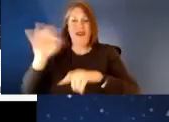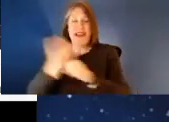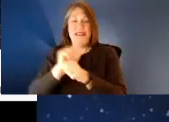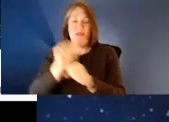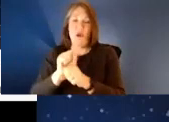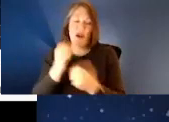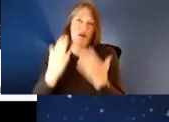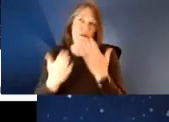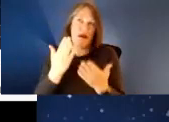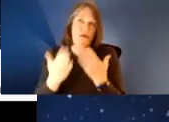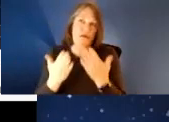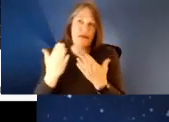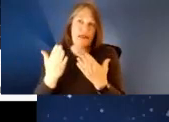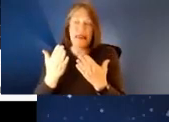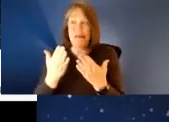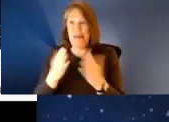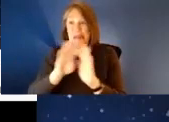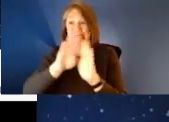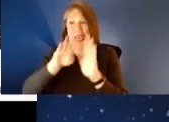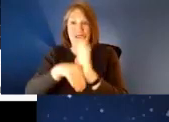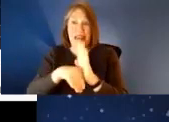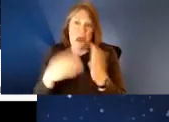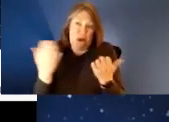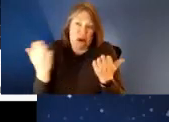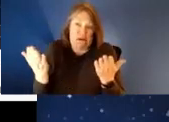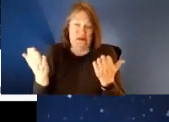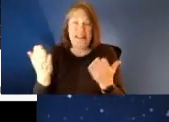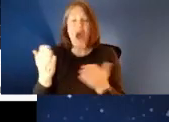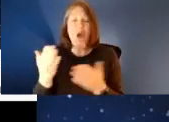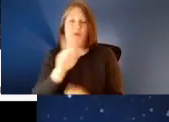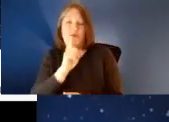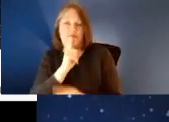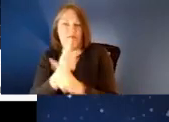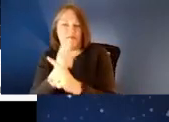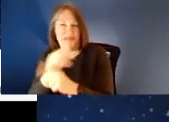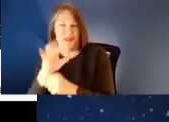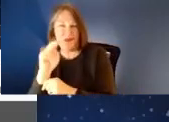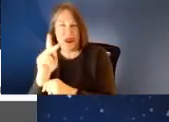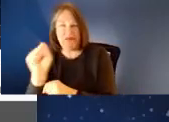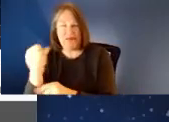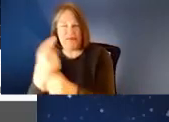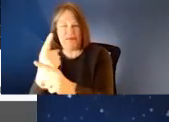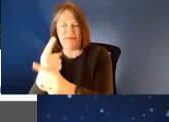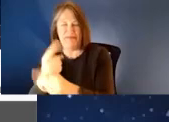done in about half hour, I suppose. 06:48:29 >> RICK PEDOLSKY: Absolutely. And